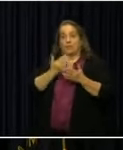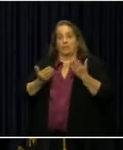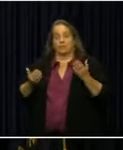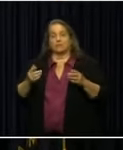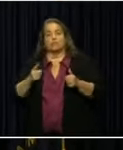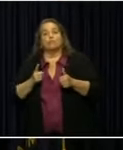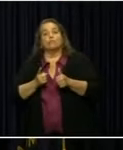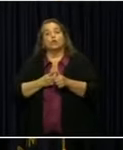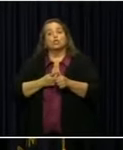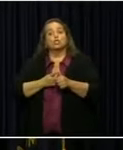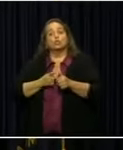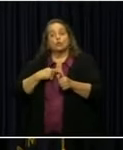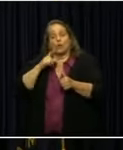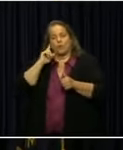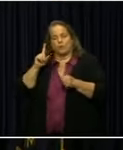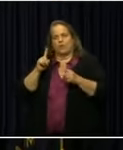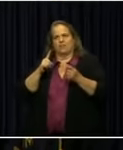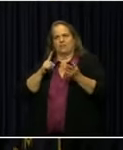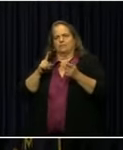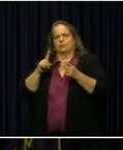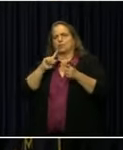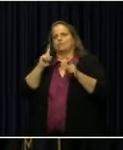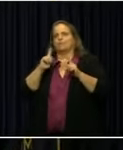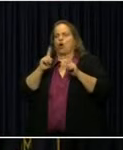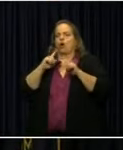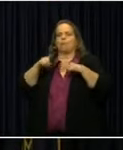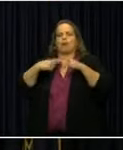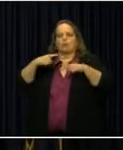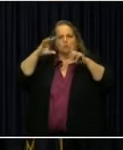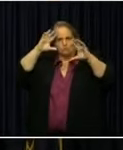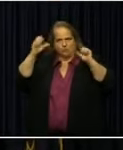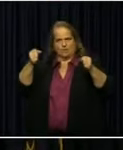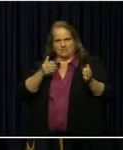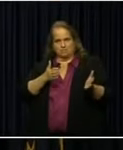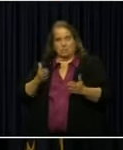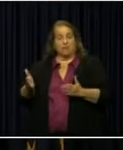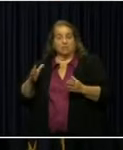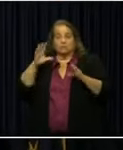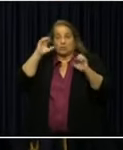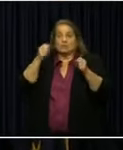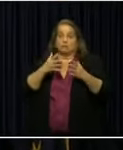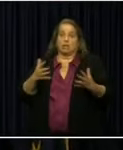BEFORE WE STARTED. AND LET ME SAY THAT THE DOCUMENT